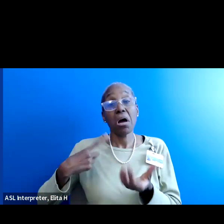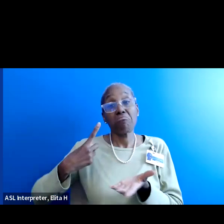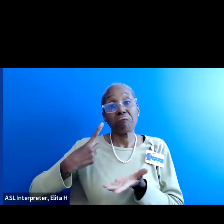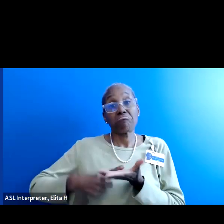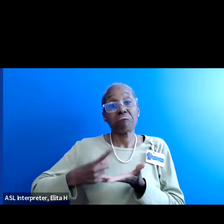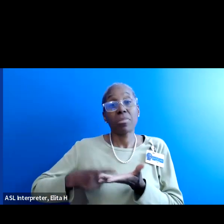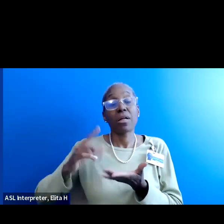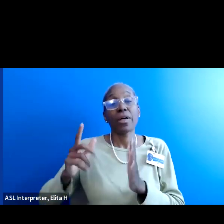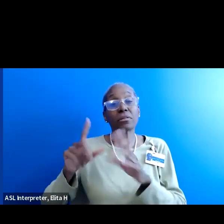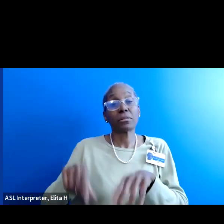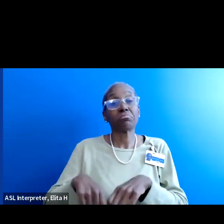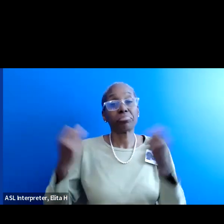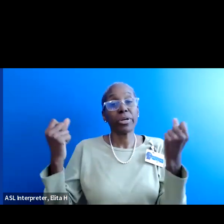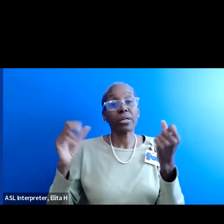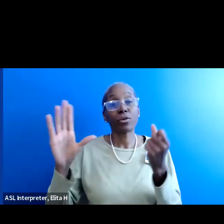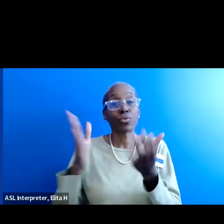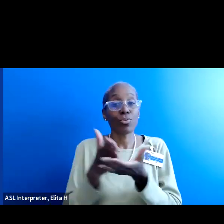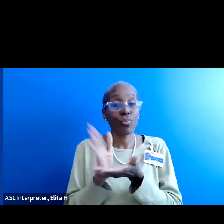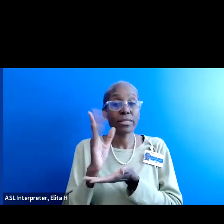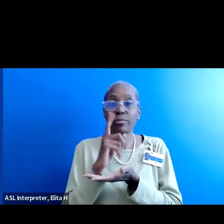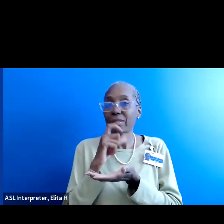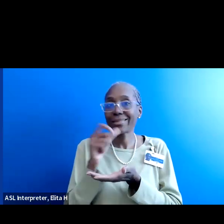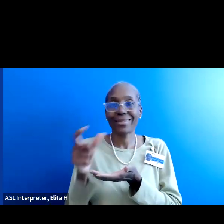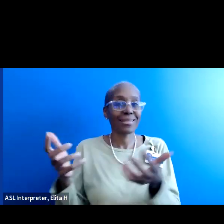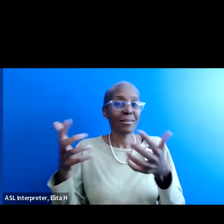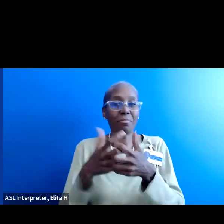is a violation against your rights because it doesn't meet your care needs.